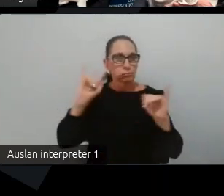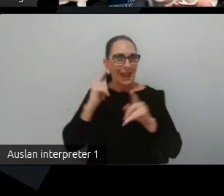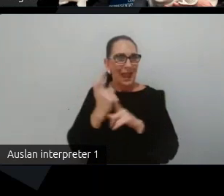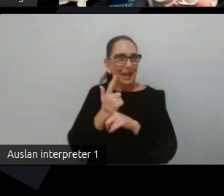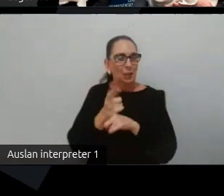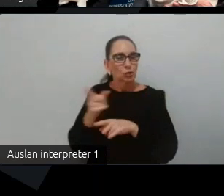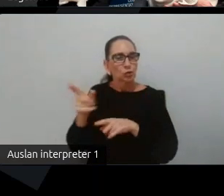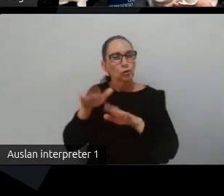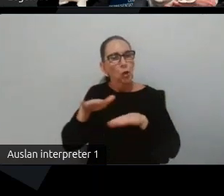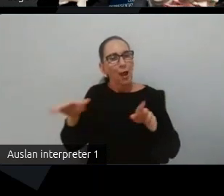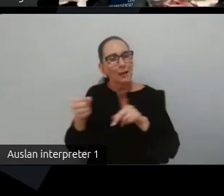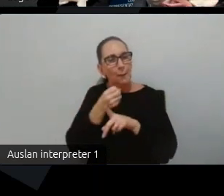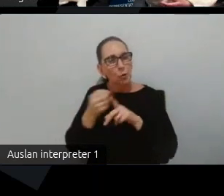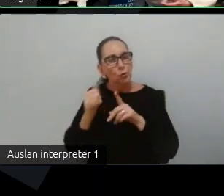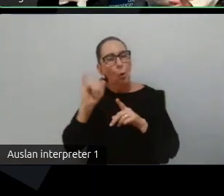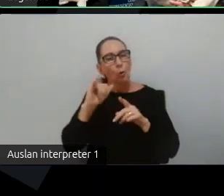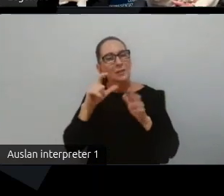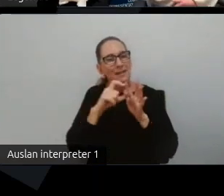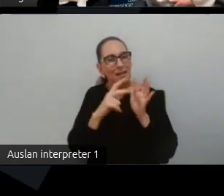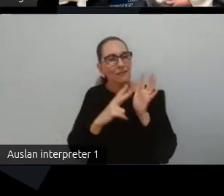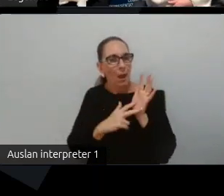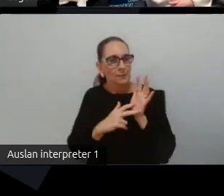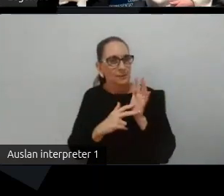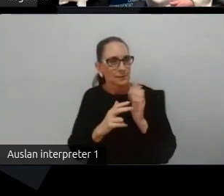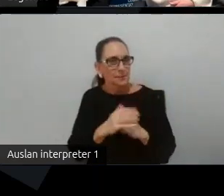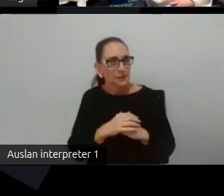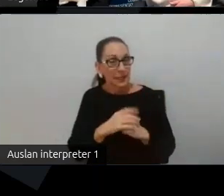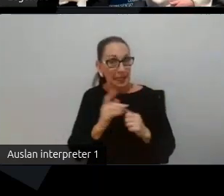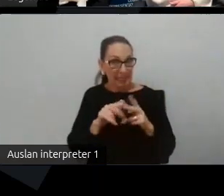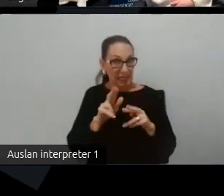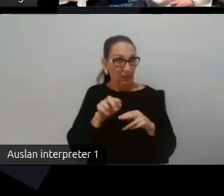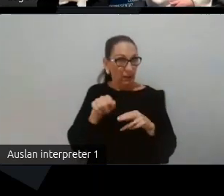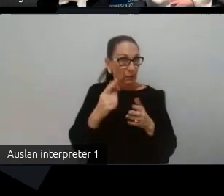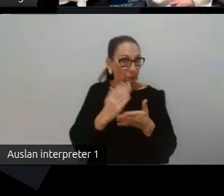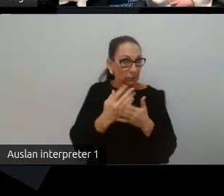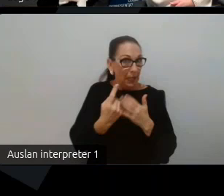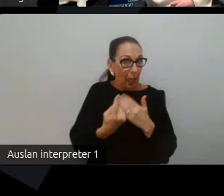and family violence. In those types of matters, the court may say that the parties don't have